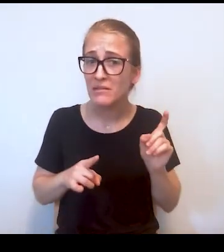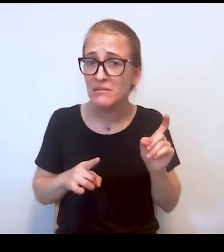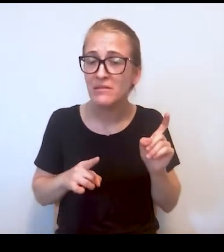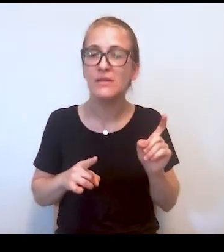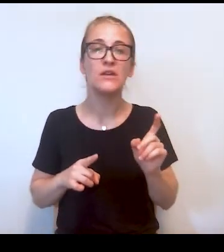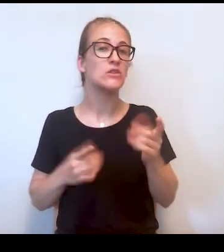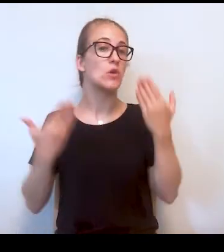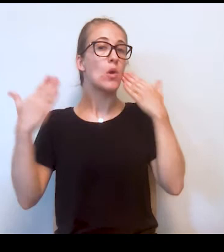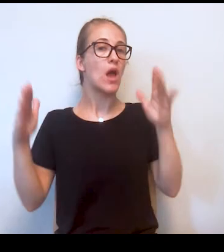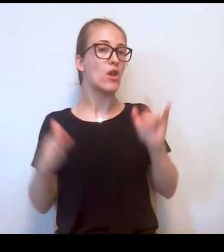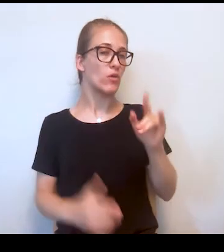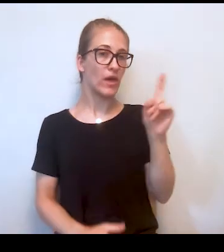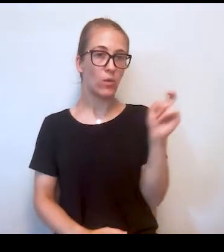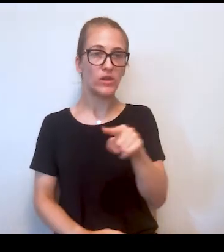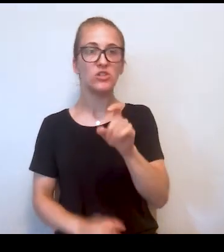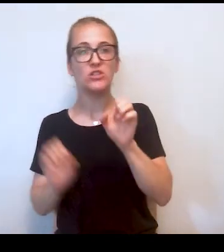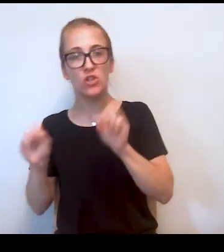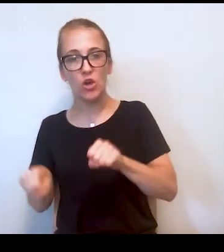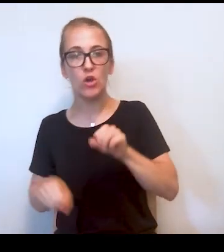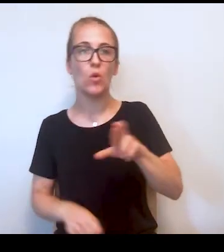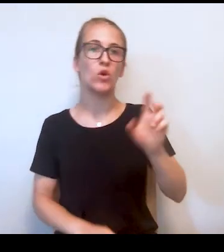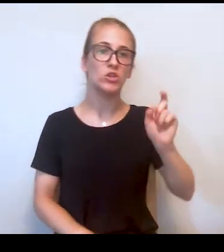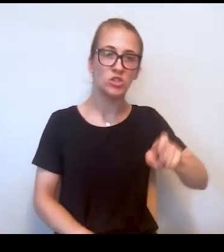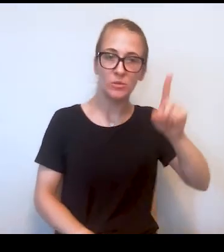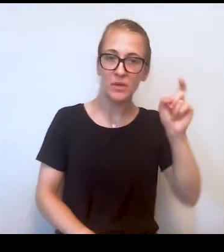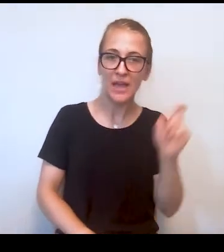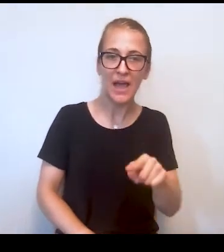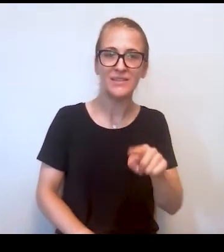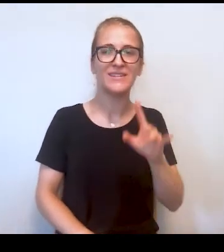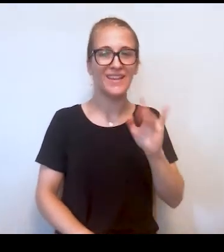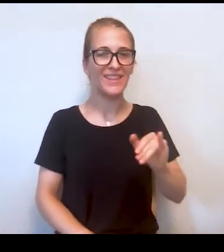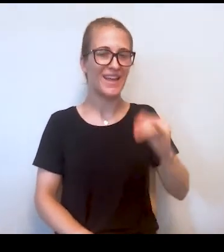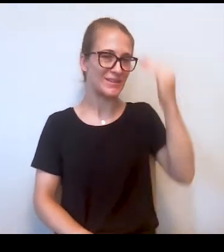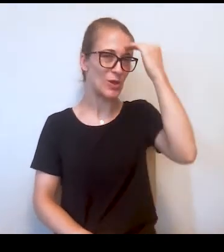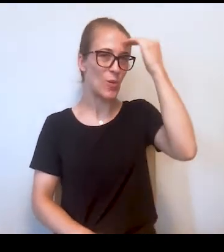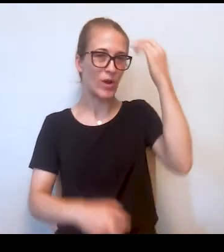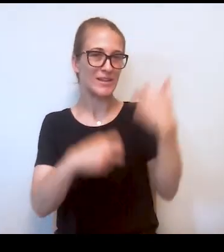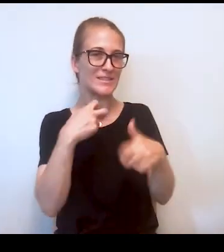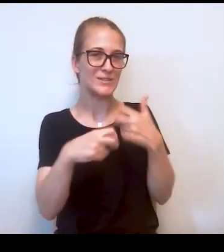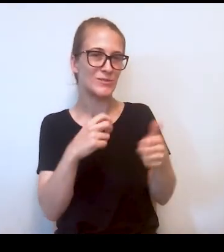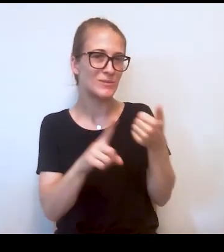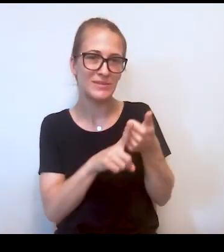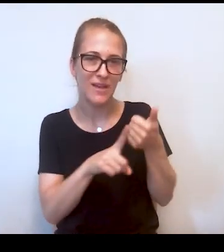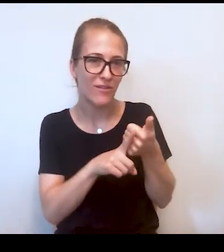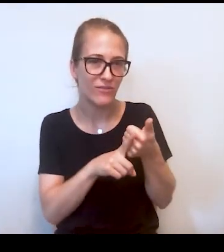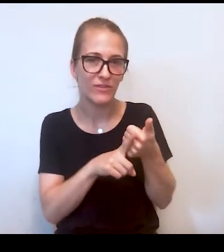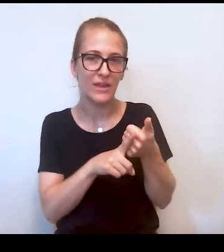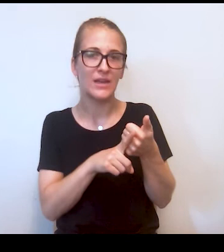So you have the foundational issues of awareness, access to awareness,